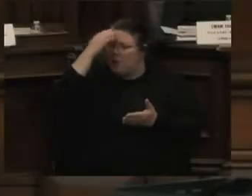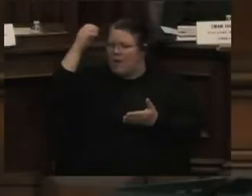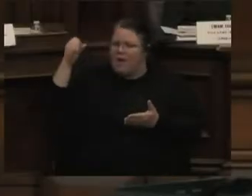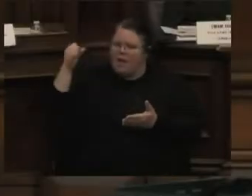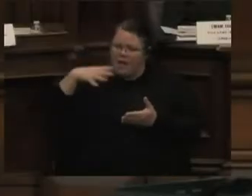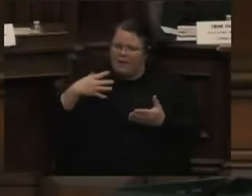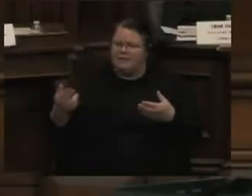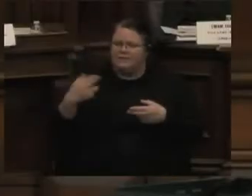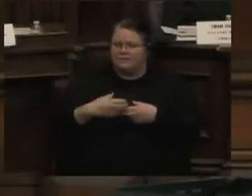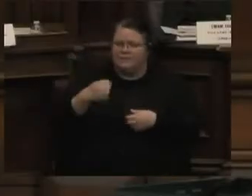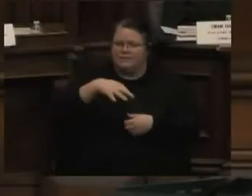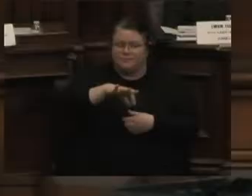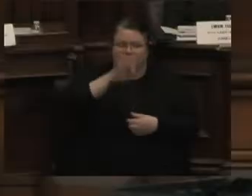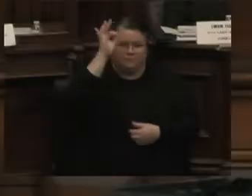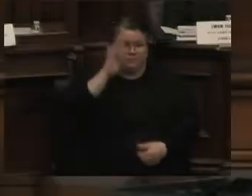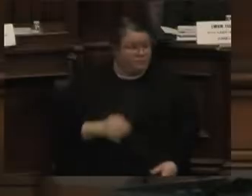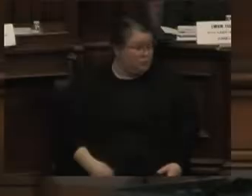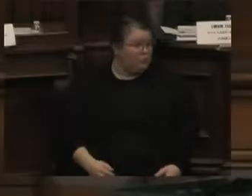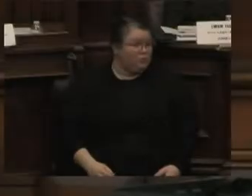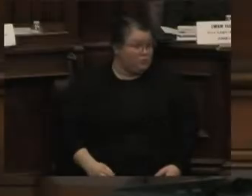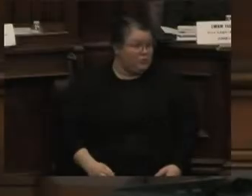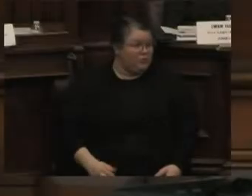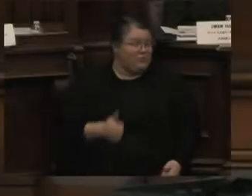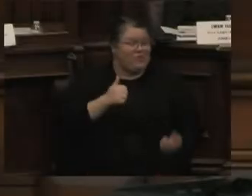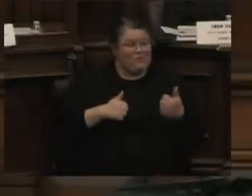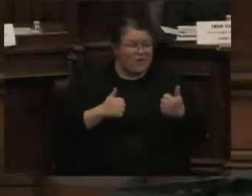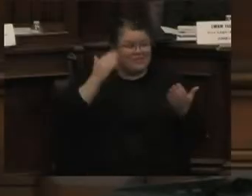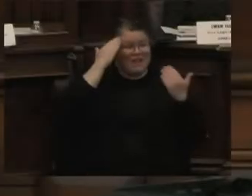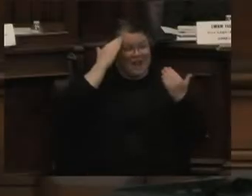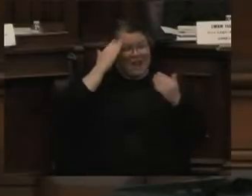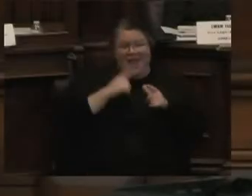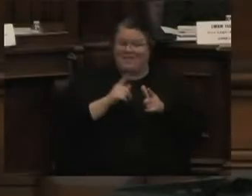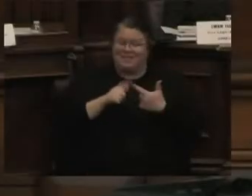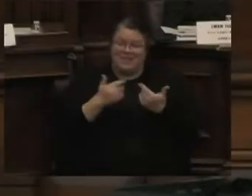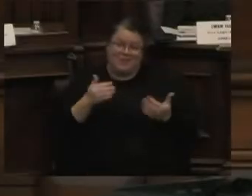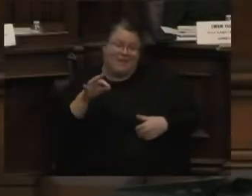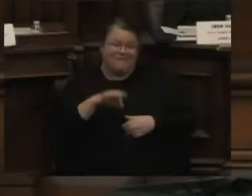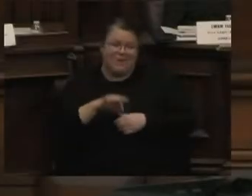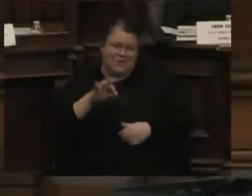please let us know so we can